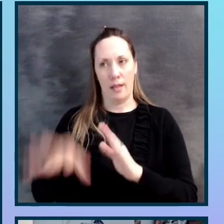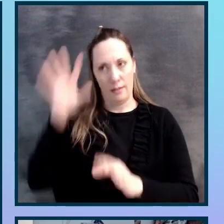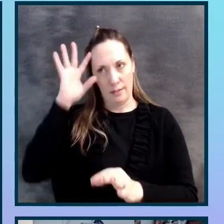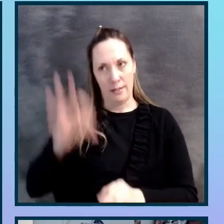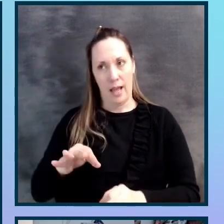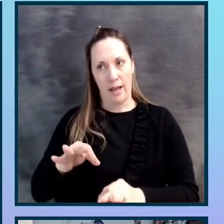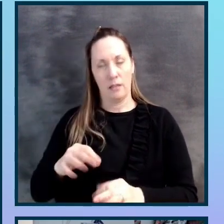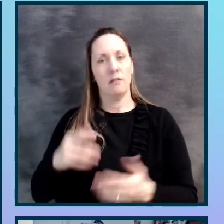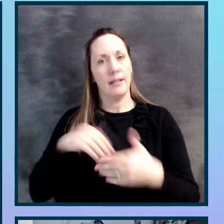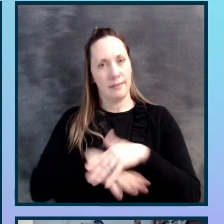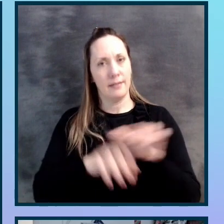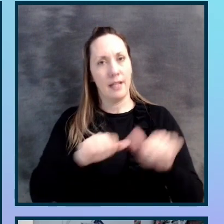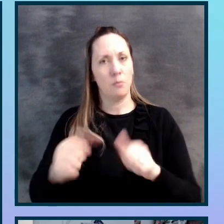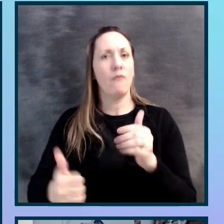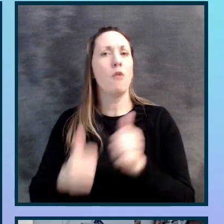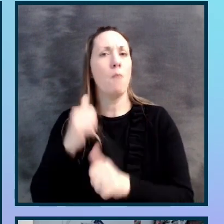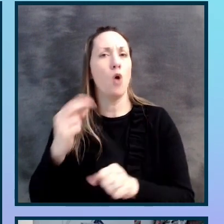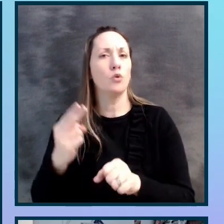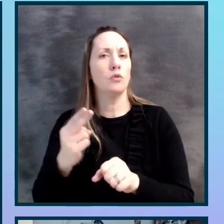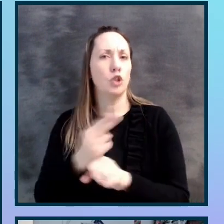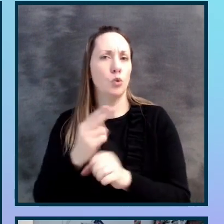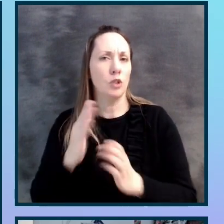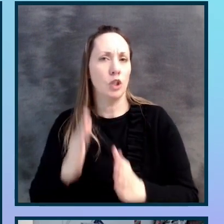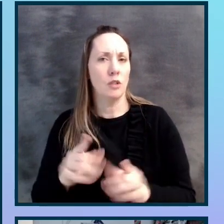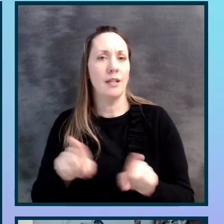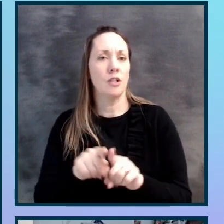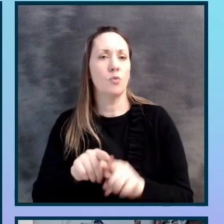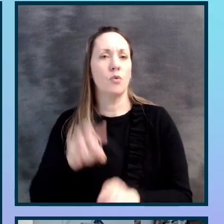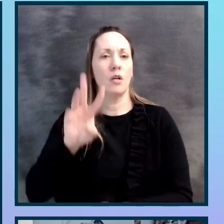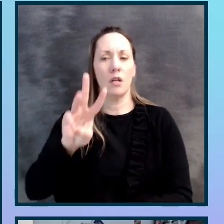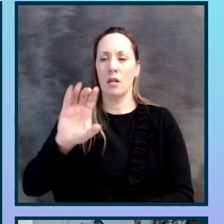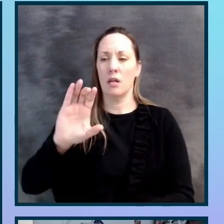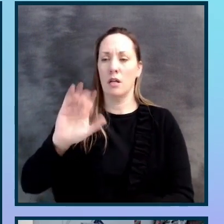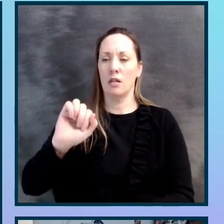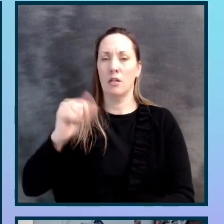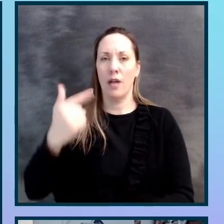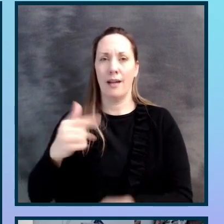as well as indicating the WCAG standard AA or AAA it meets.